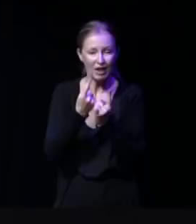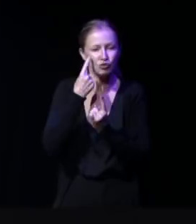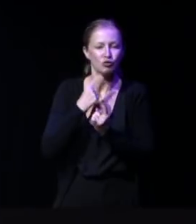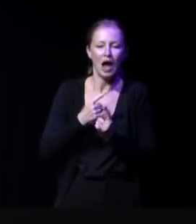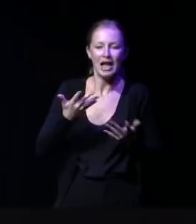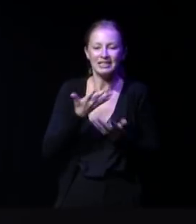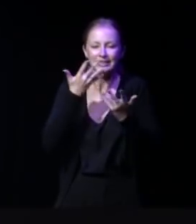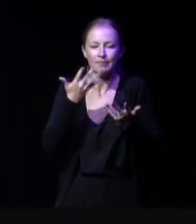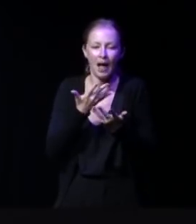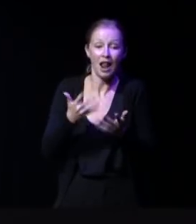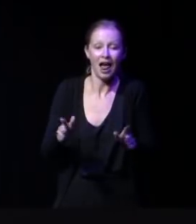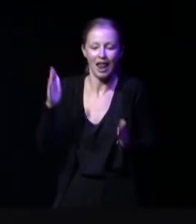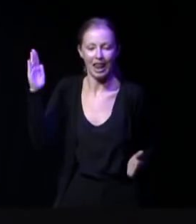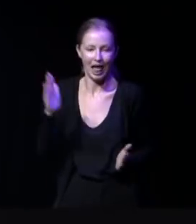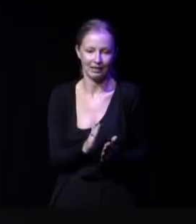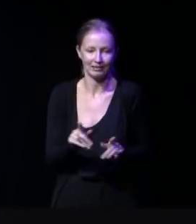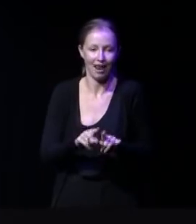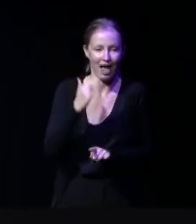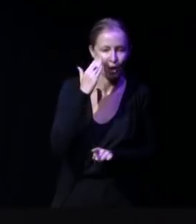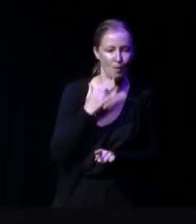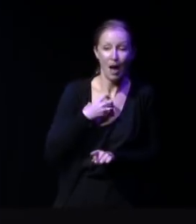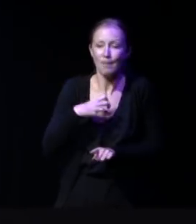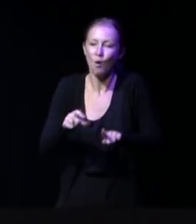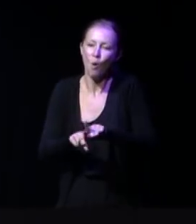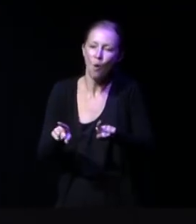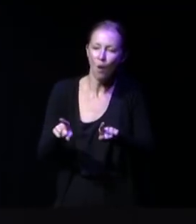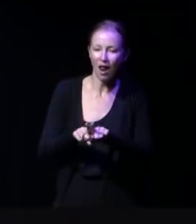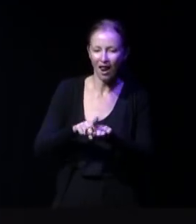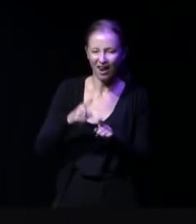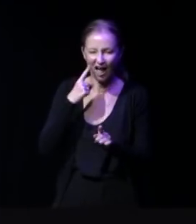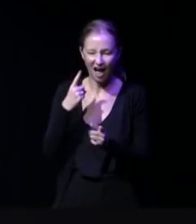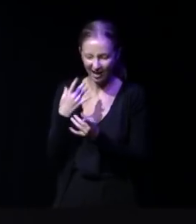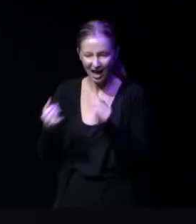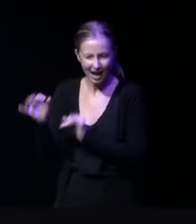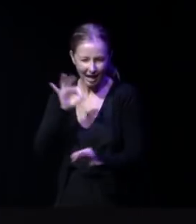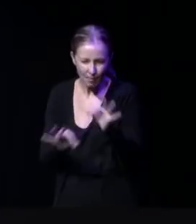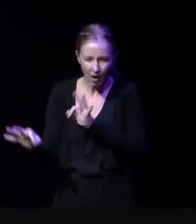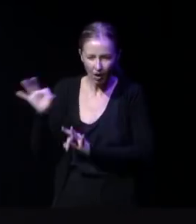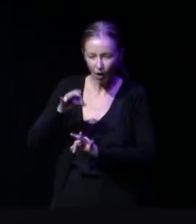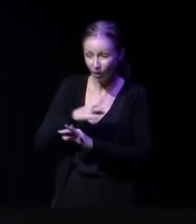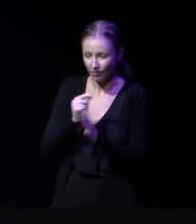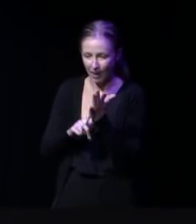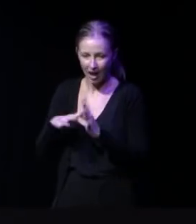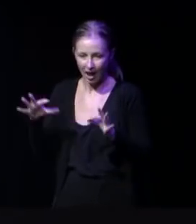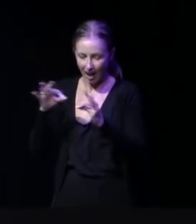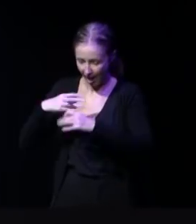like ourselves and more like scents devised in laboratories to produce outcomes of which we are unaware.